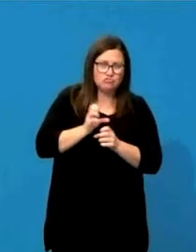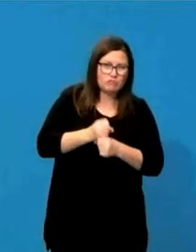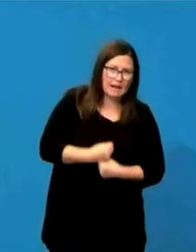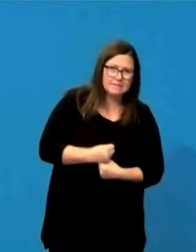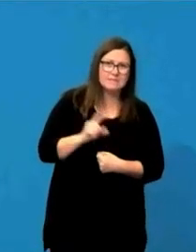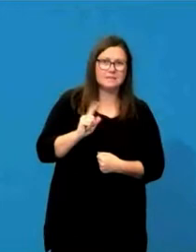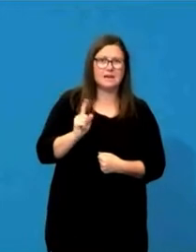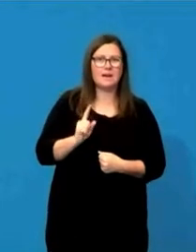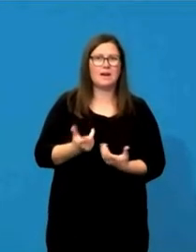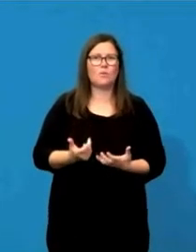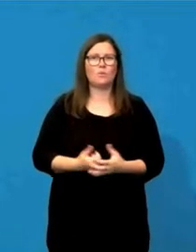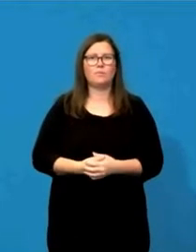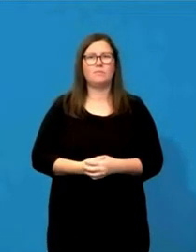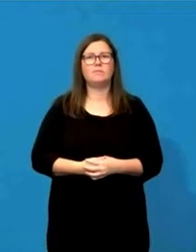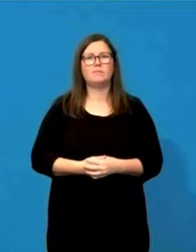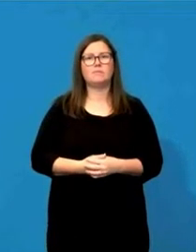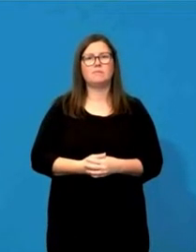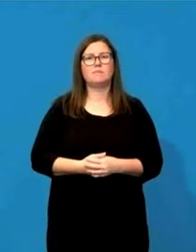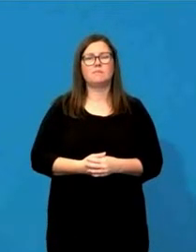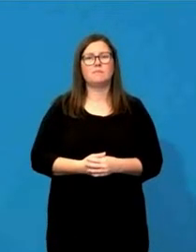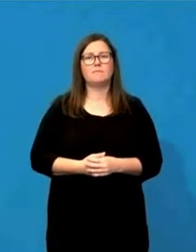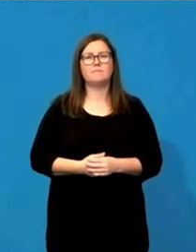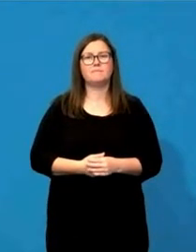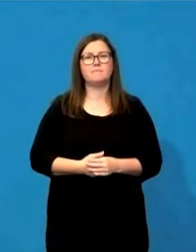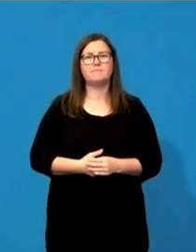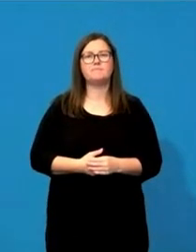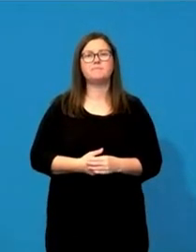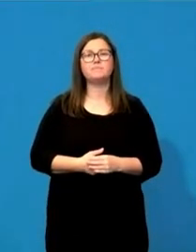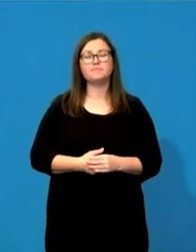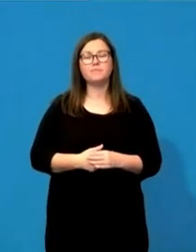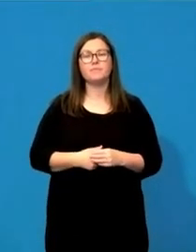So, I'm going to ask the operator to bring up a video or two videos.